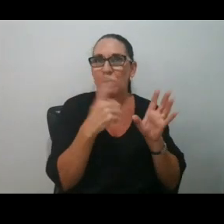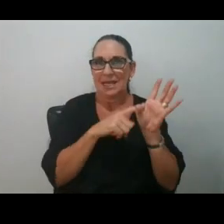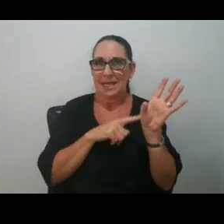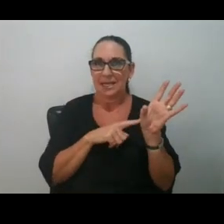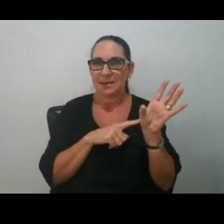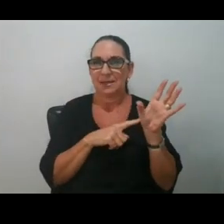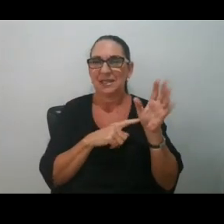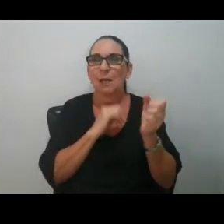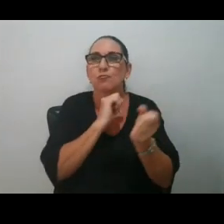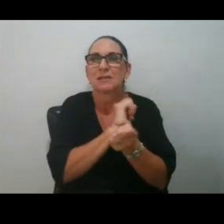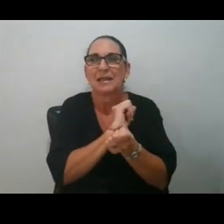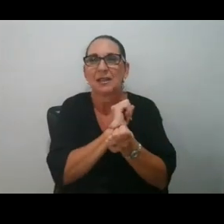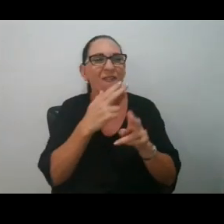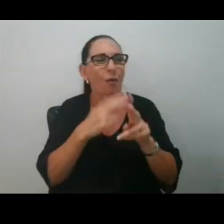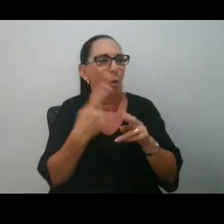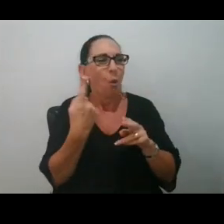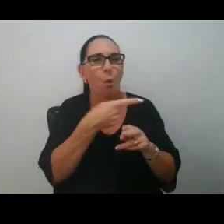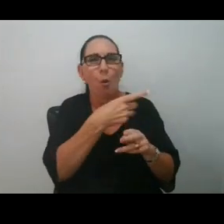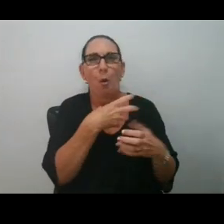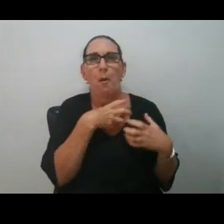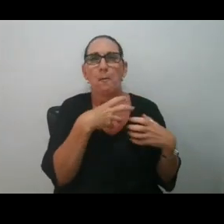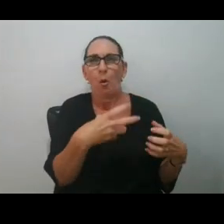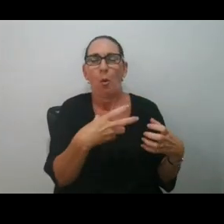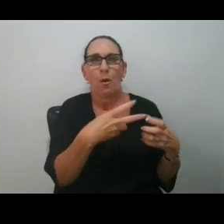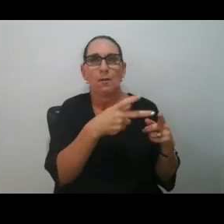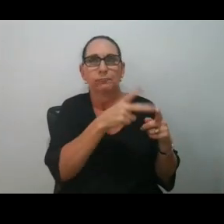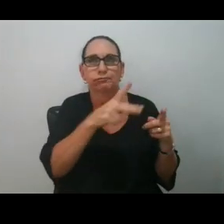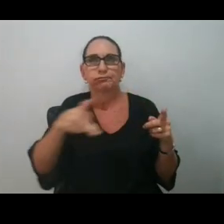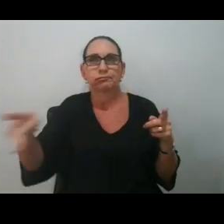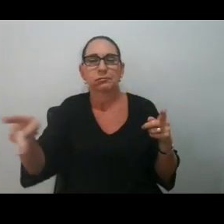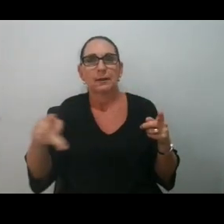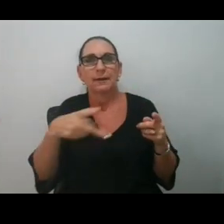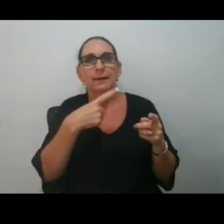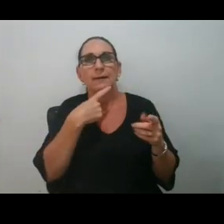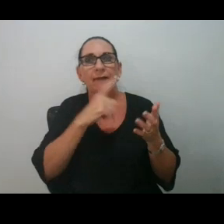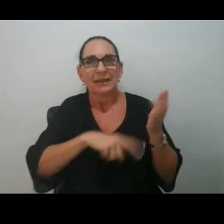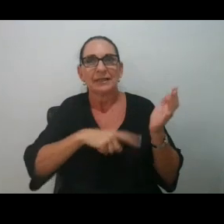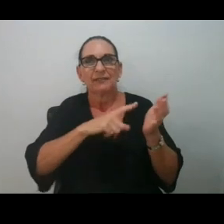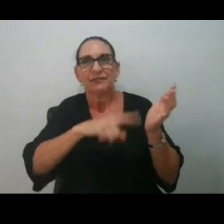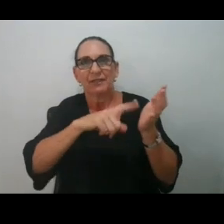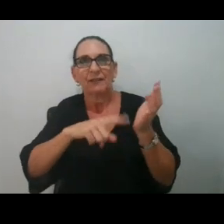a little bit more high level um offending and otherwise just miss out on being able to access